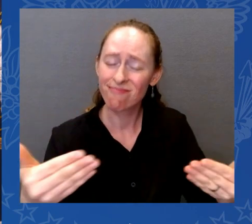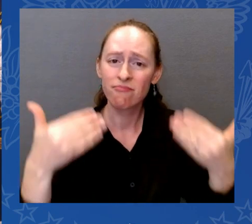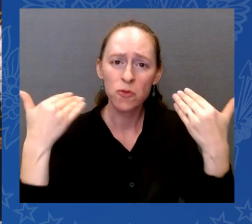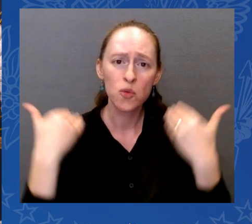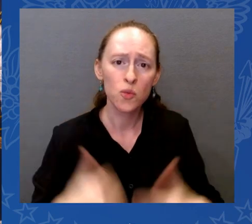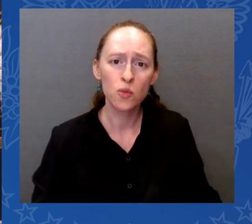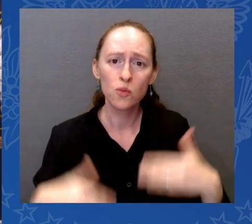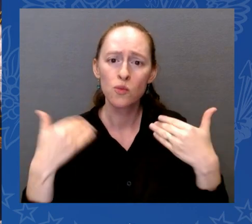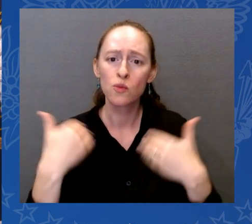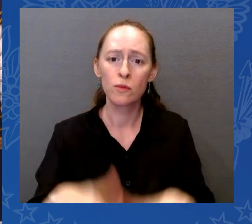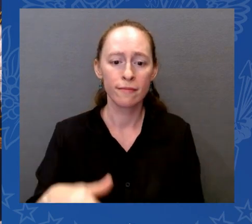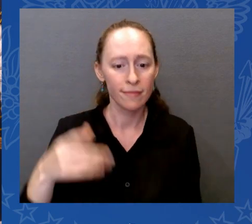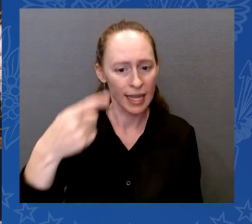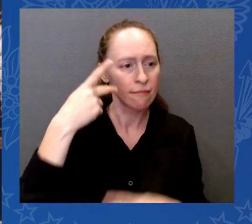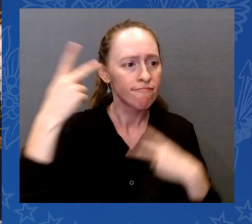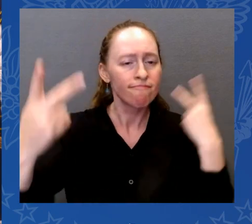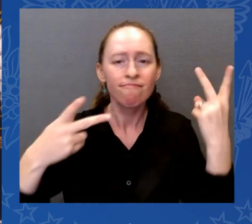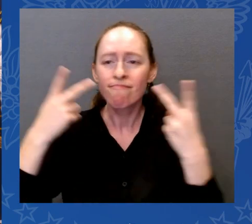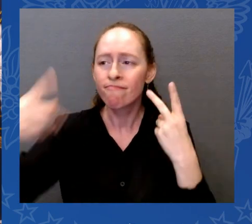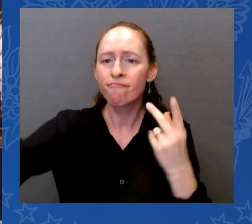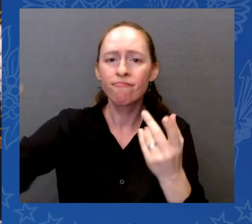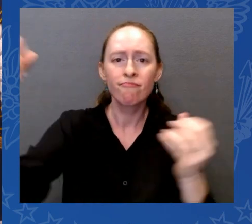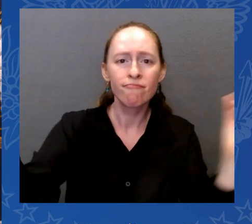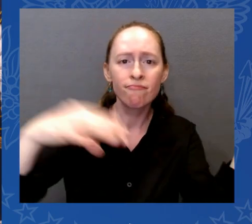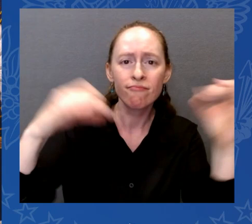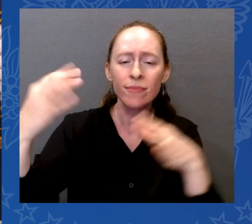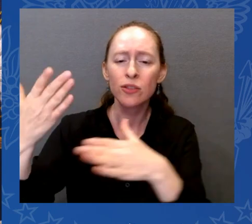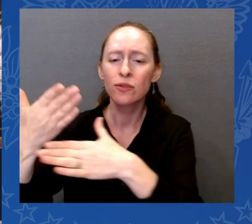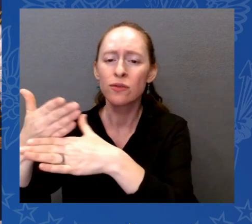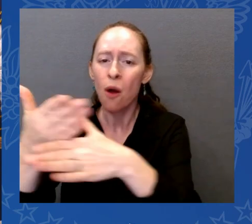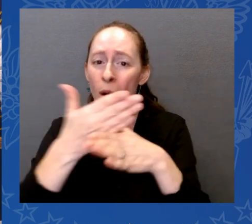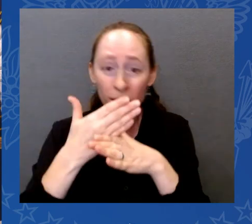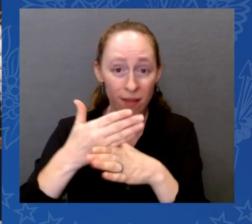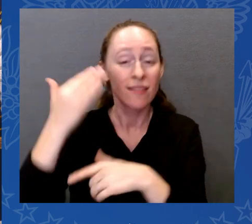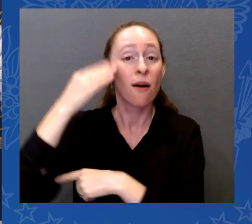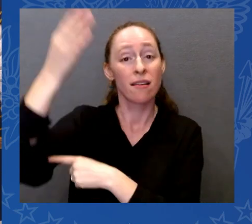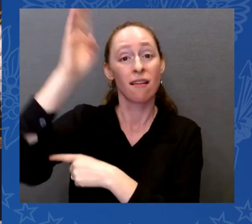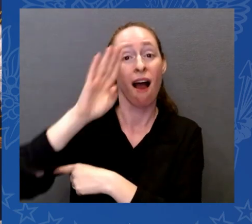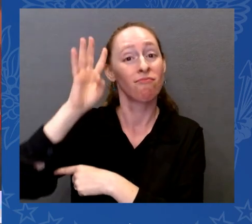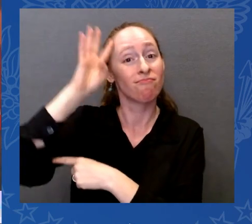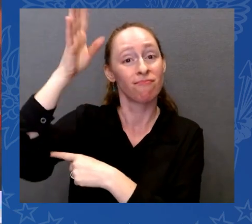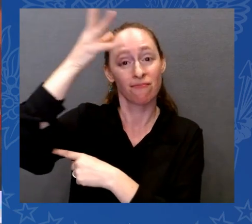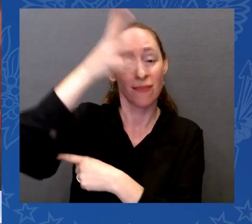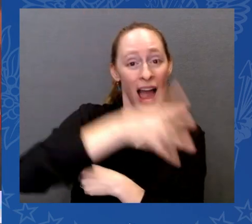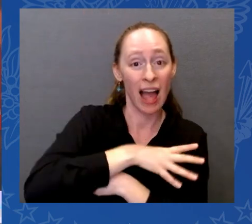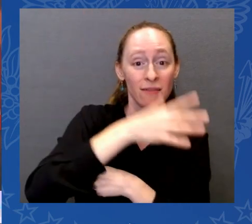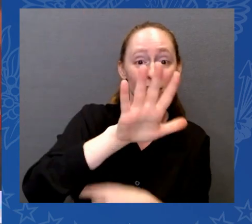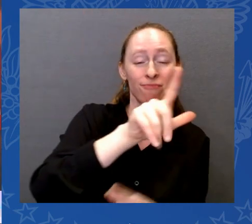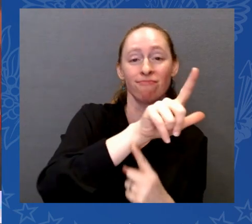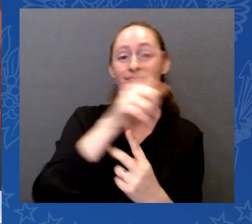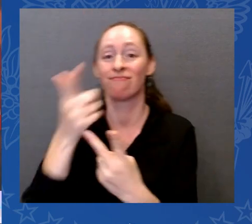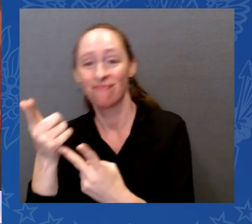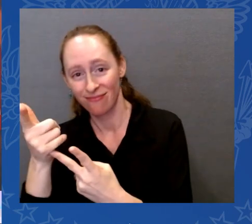First, God made man. Then he made a few firefighters. God made man, and then he made a few firefighters.